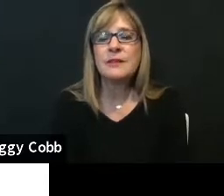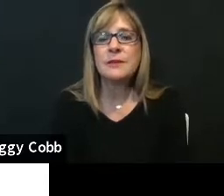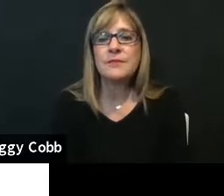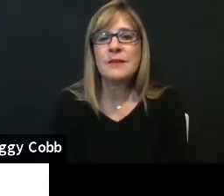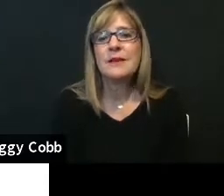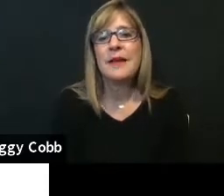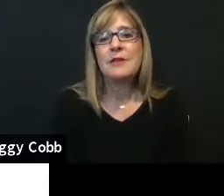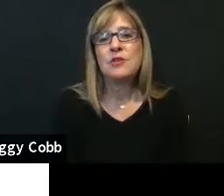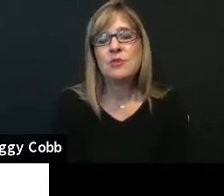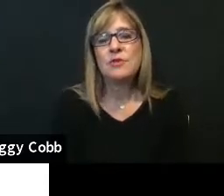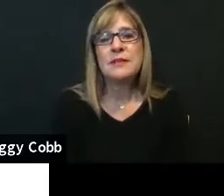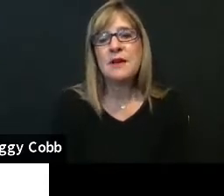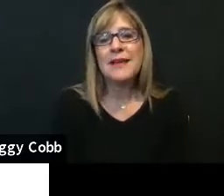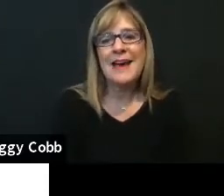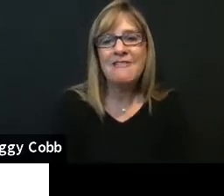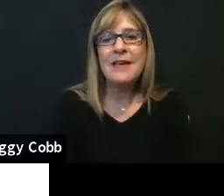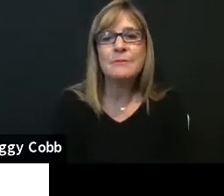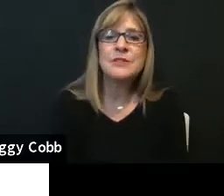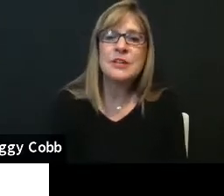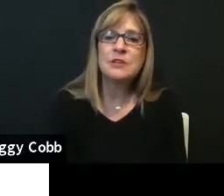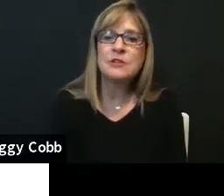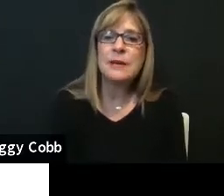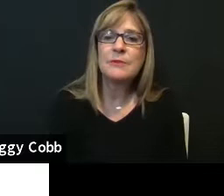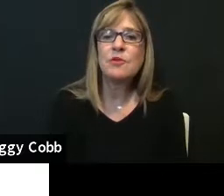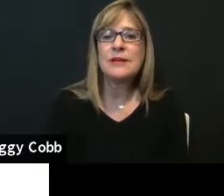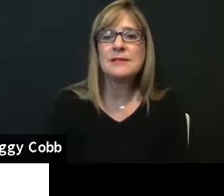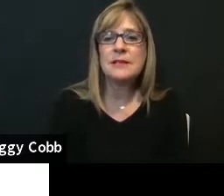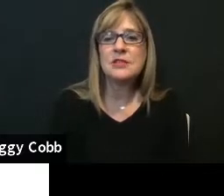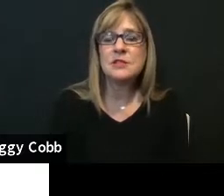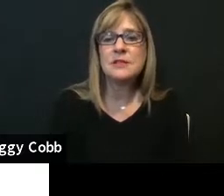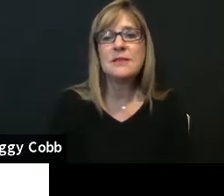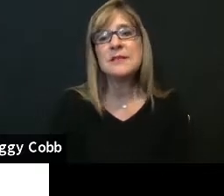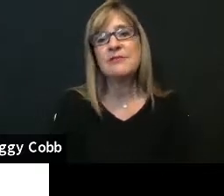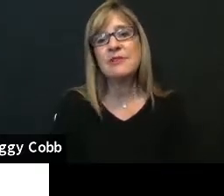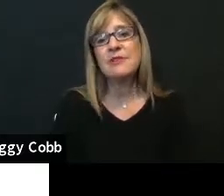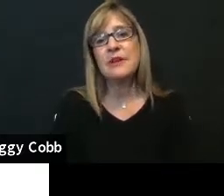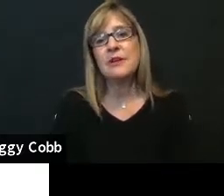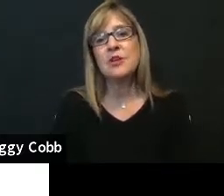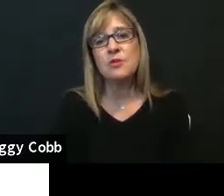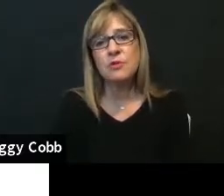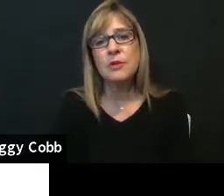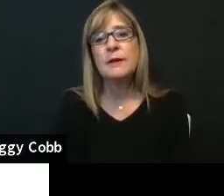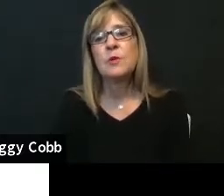for them and the youth did not have that particular type of organization and the deaf and hard of hearing youth